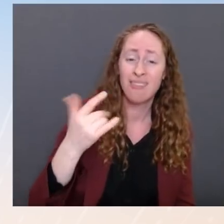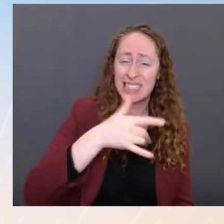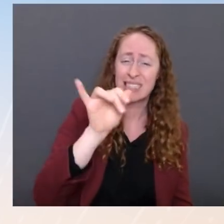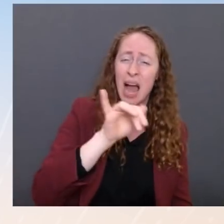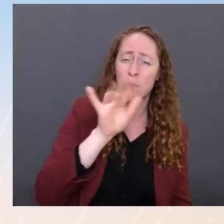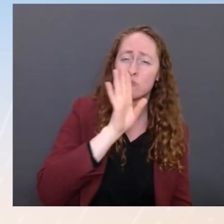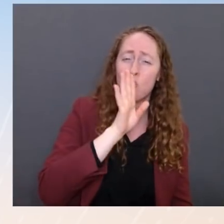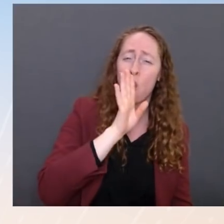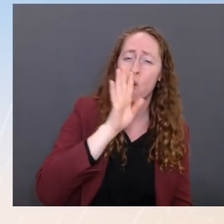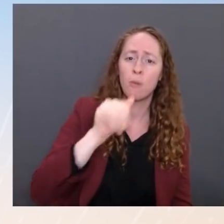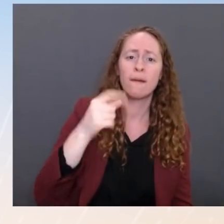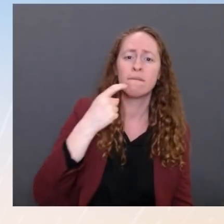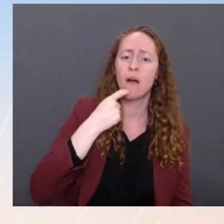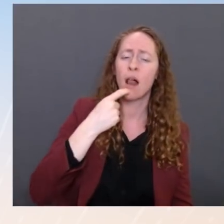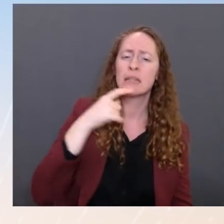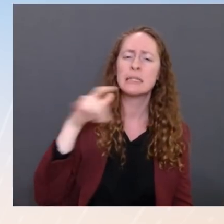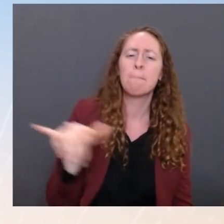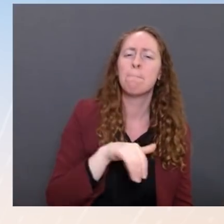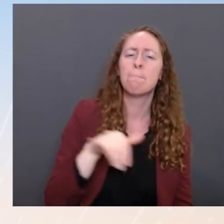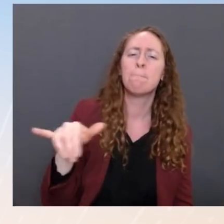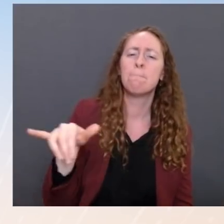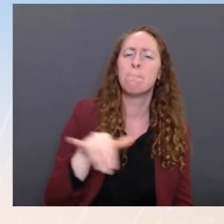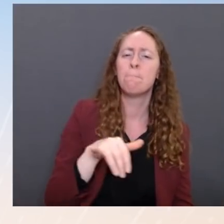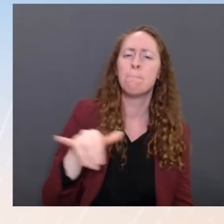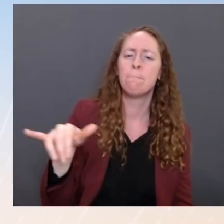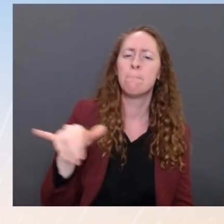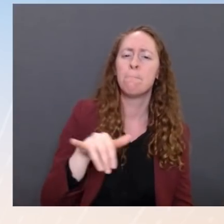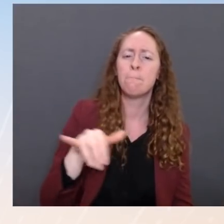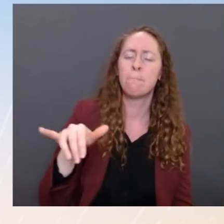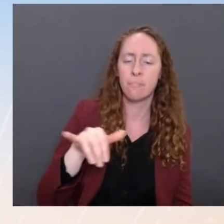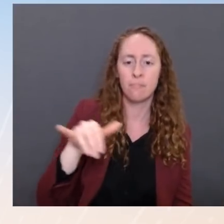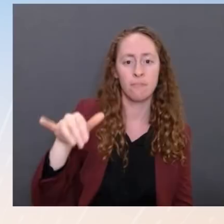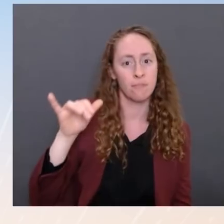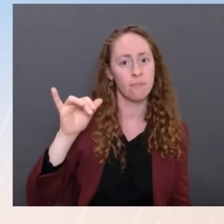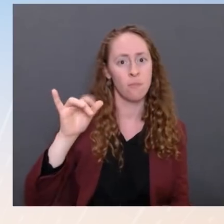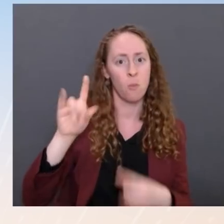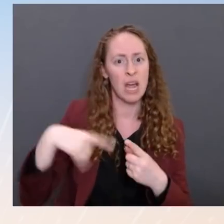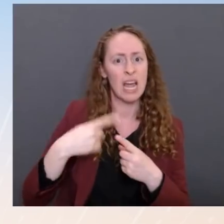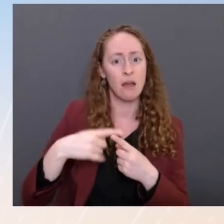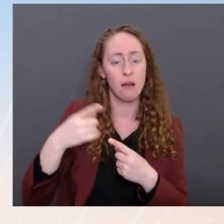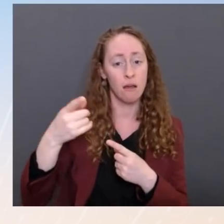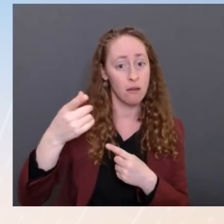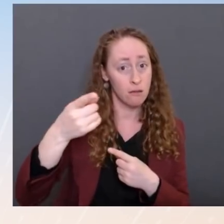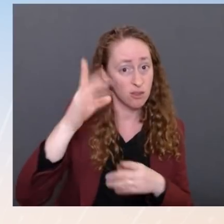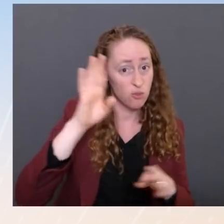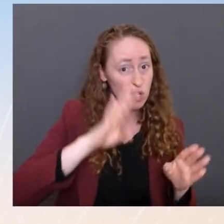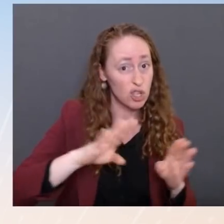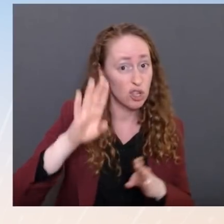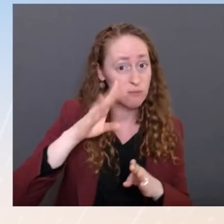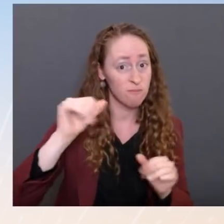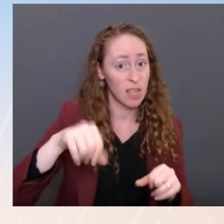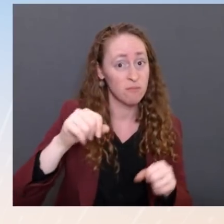What are your concerns about Russia's response to this? Ms. Psaki: About Russia's con- -- The Press: About Russia's response